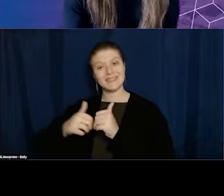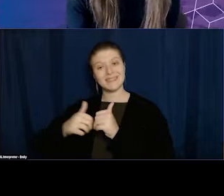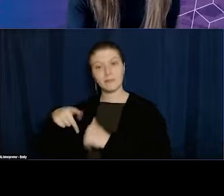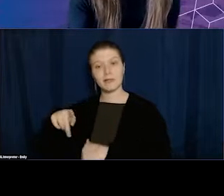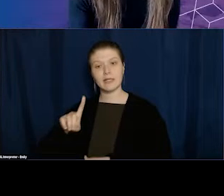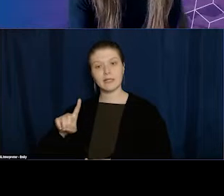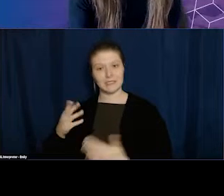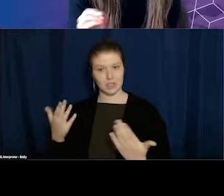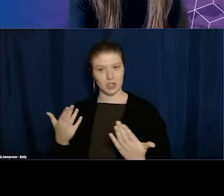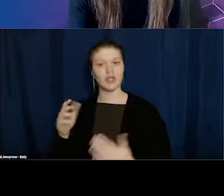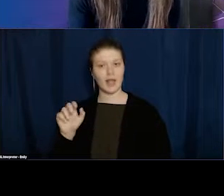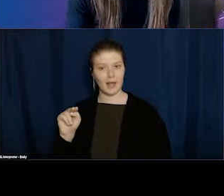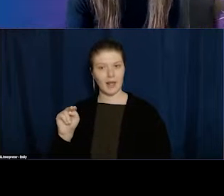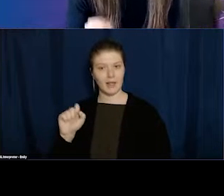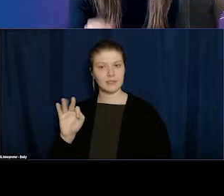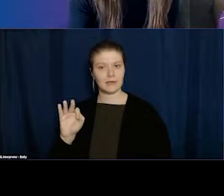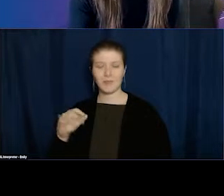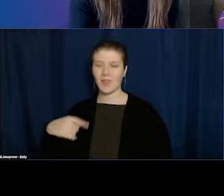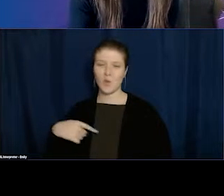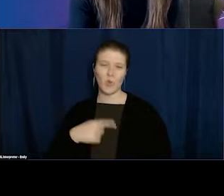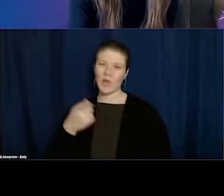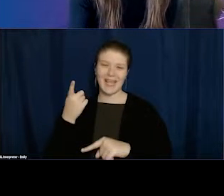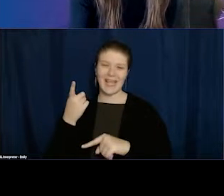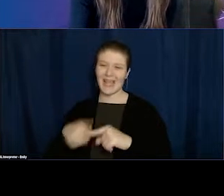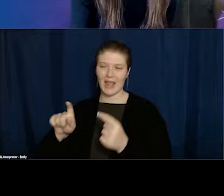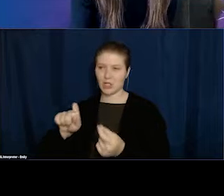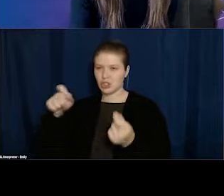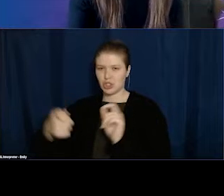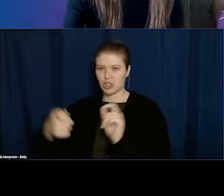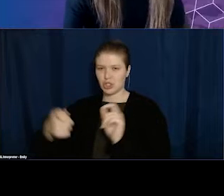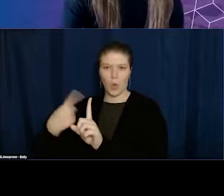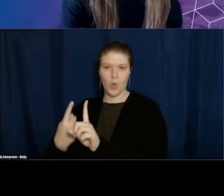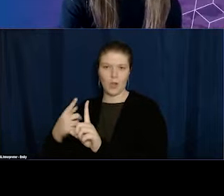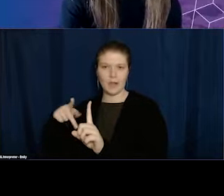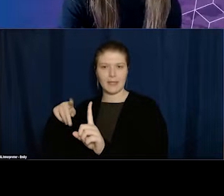we couldn't make specific changes to only PDs that moved over to Research.gov.